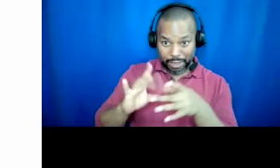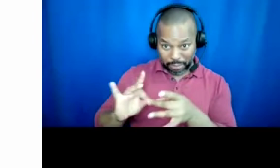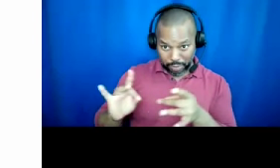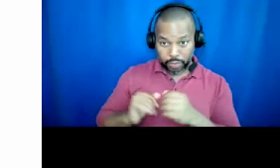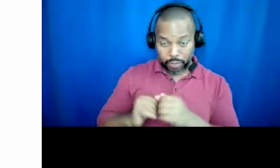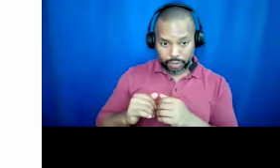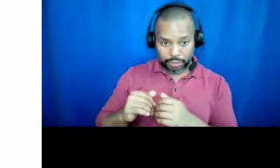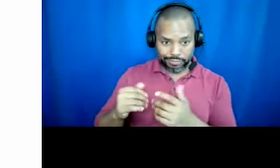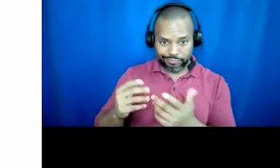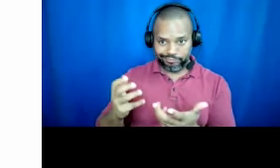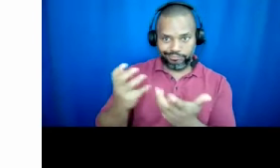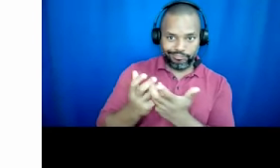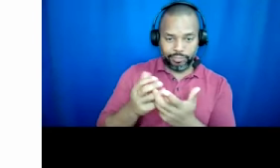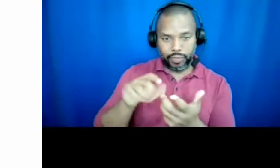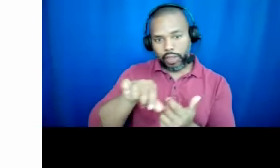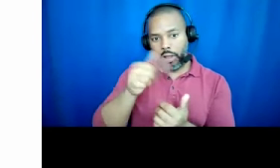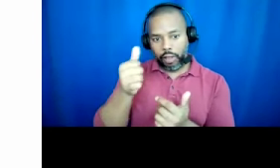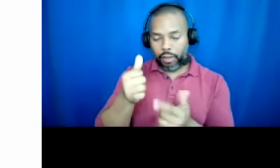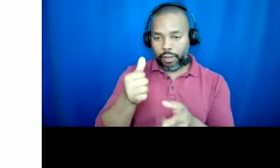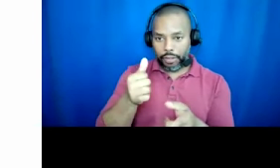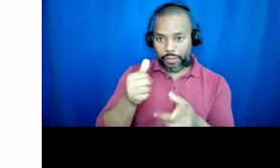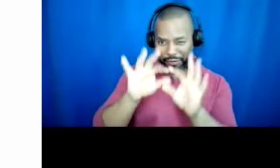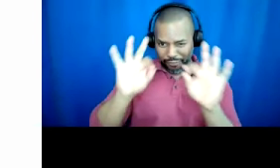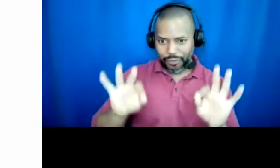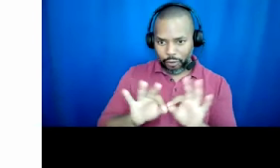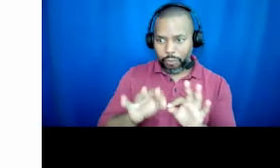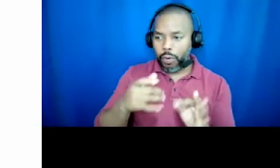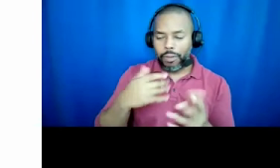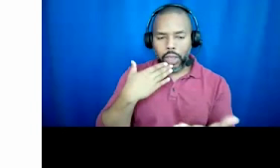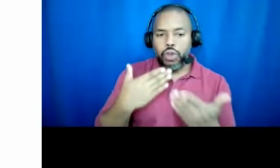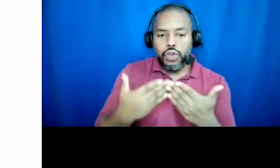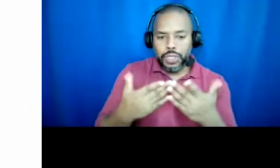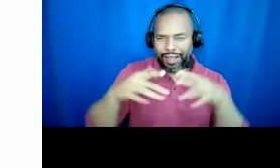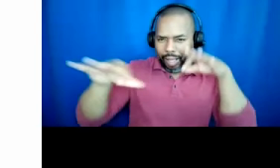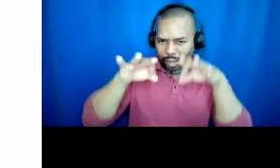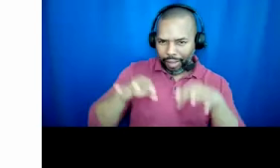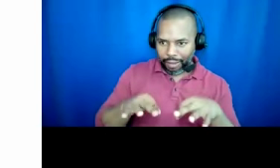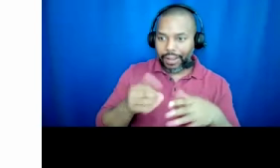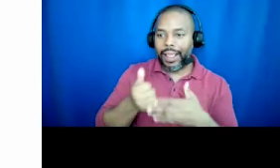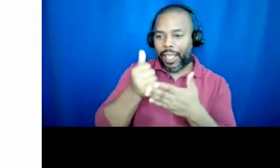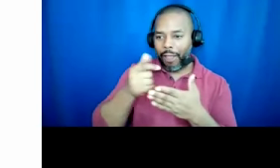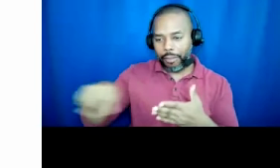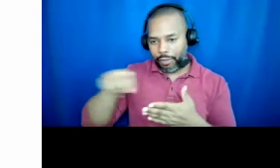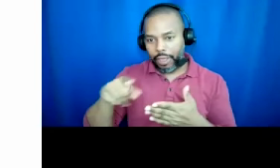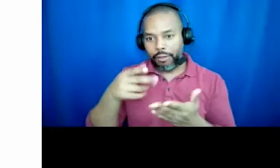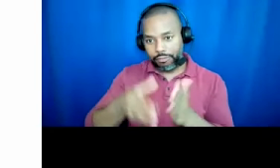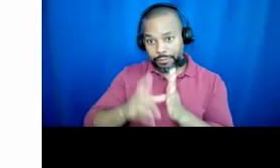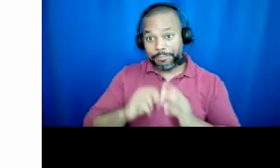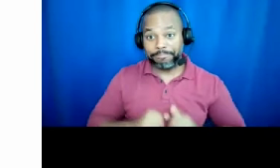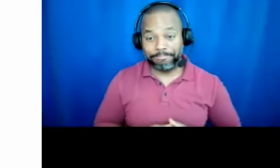So you make as compelling a case as possible for resource committee review.